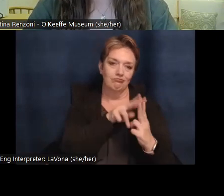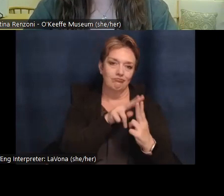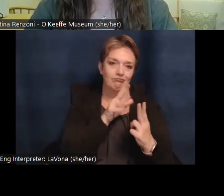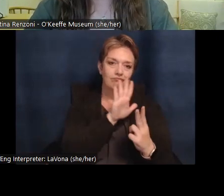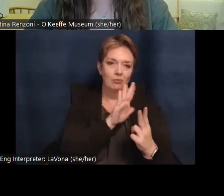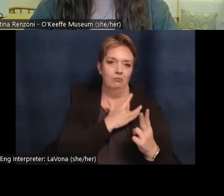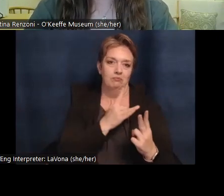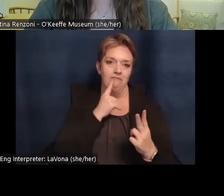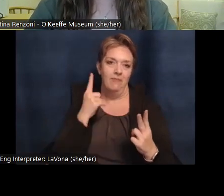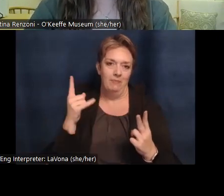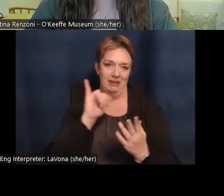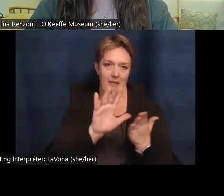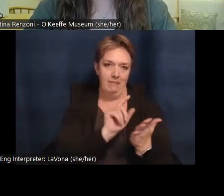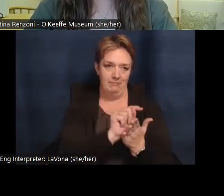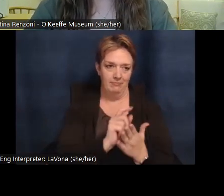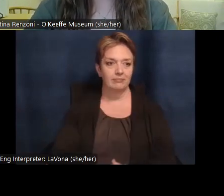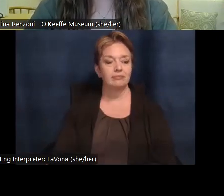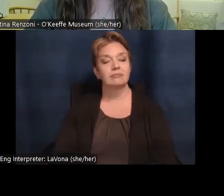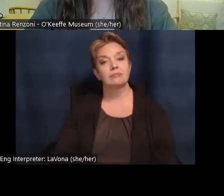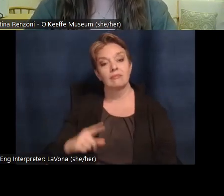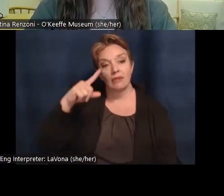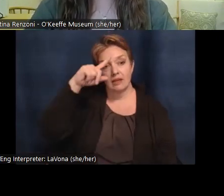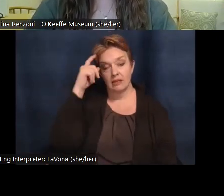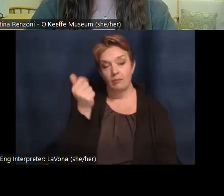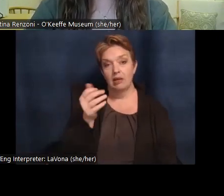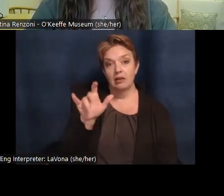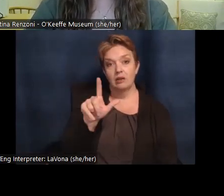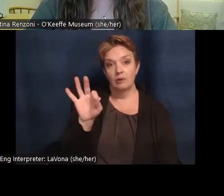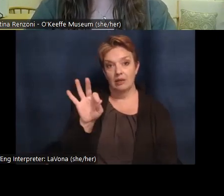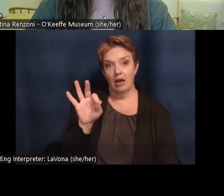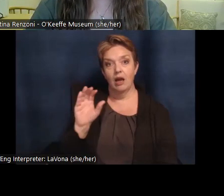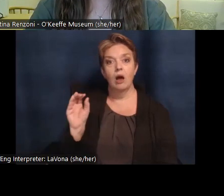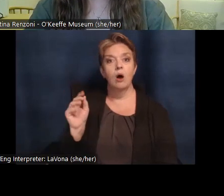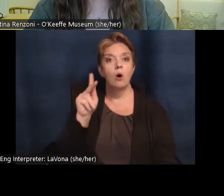In the summer of 1929, O’Keeffe made the first of many trips to northern New Mexico.